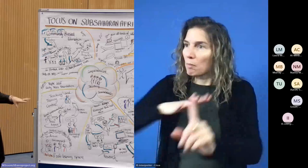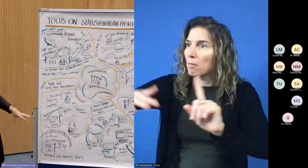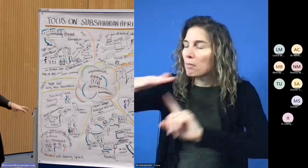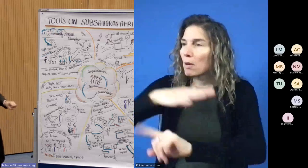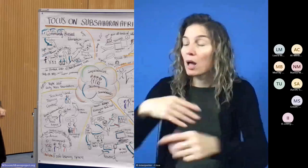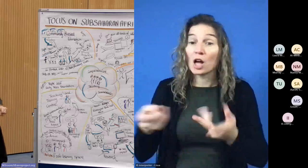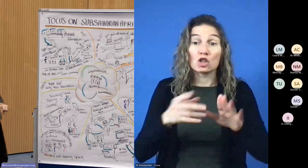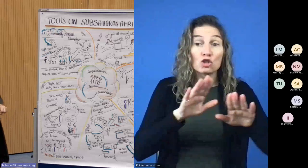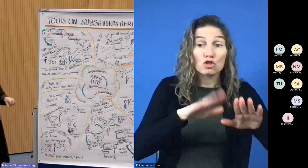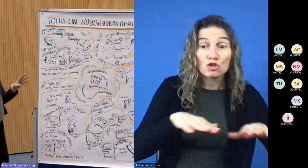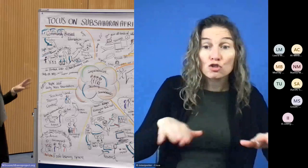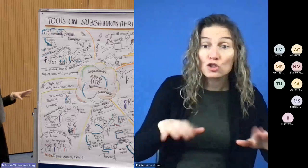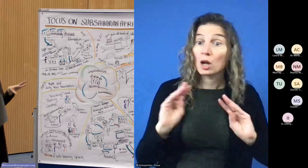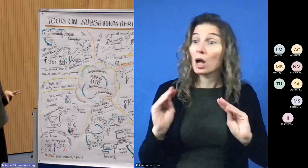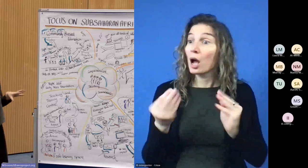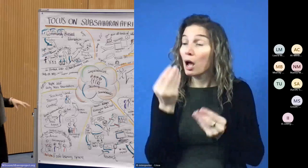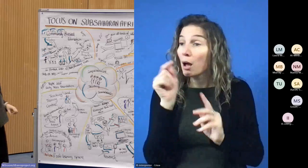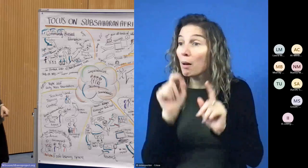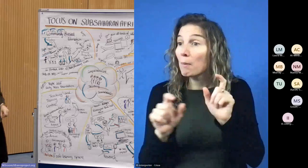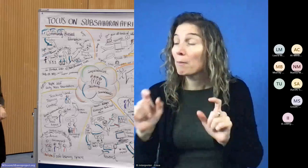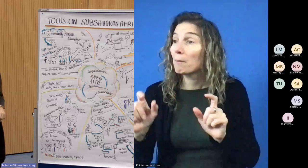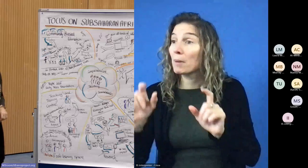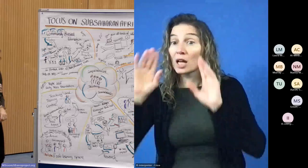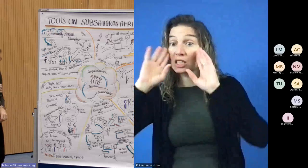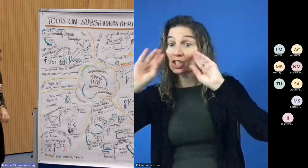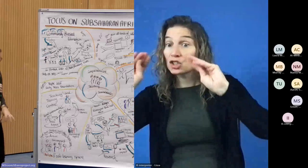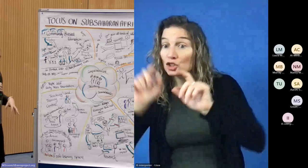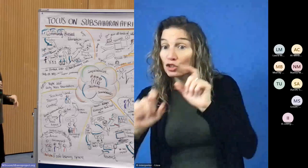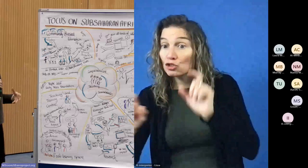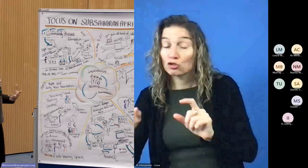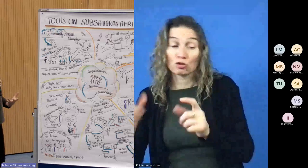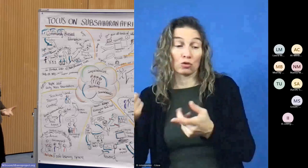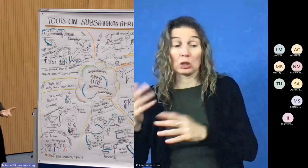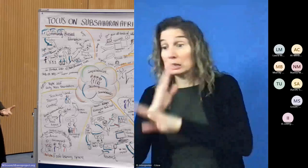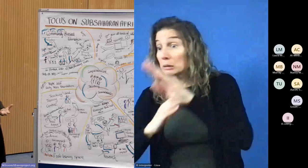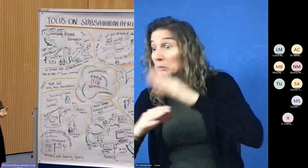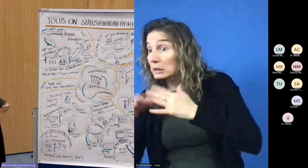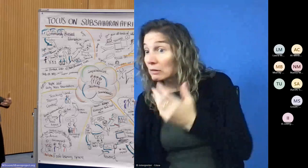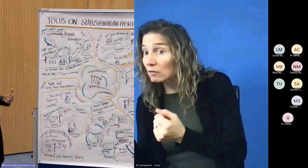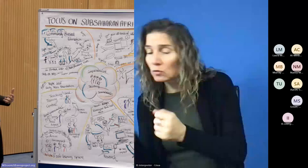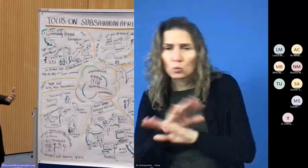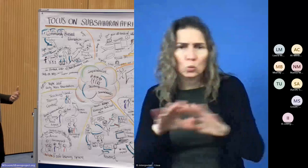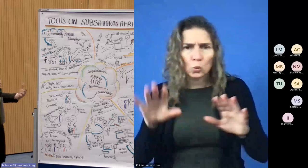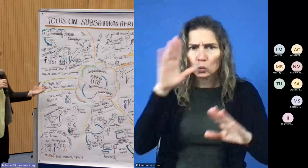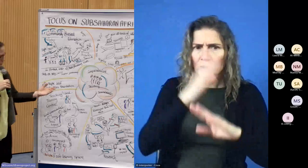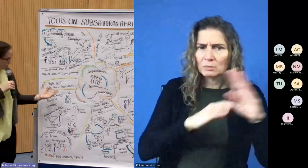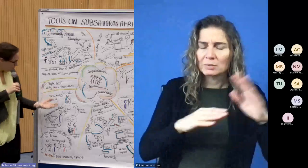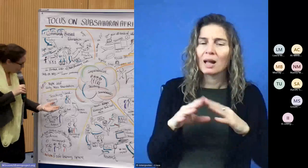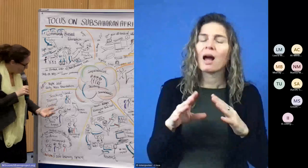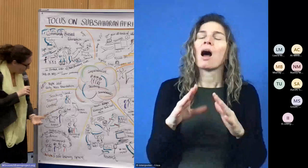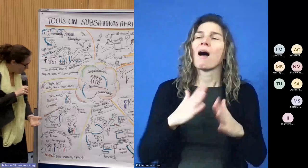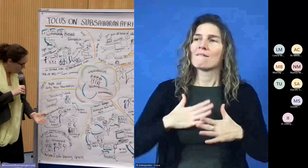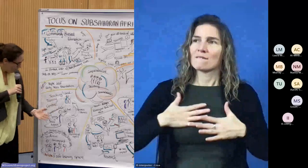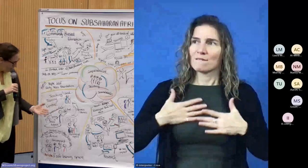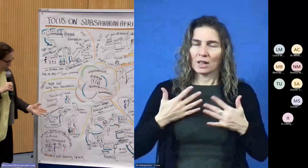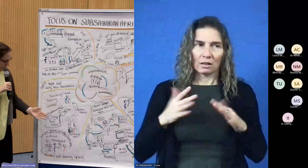and teachers, both with and without disabilities for your safe. So they can learn something,